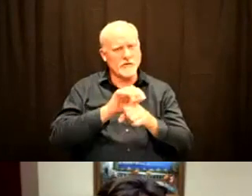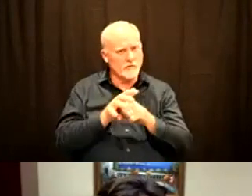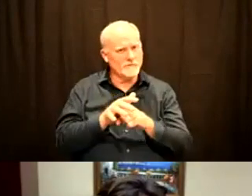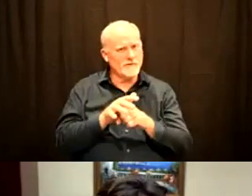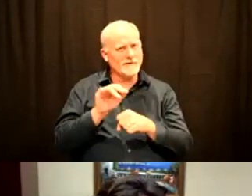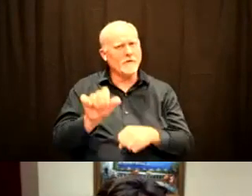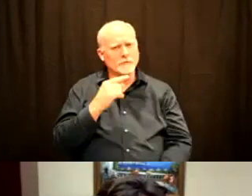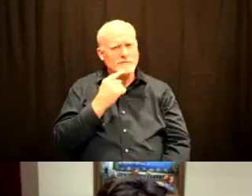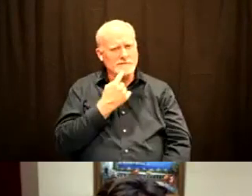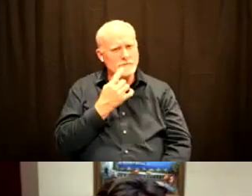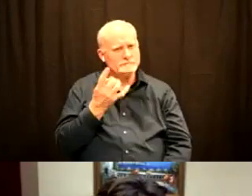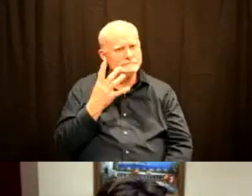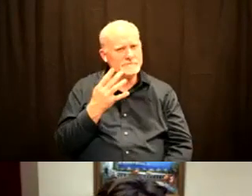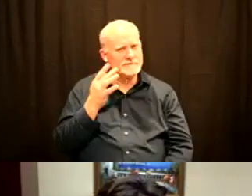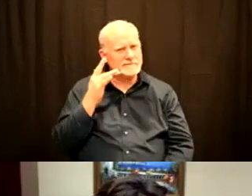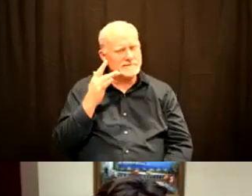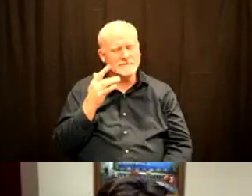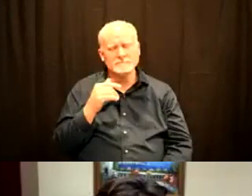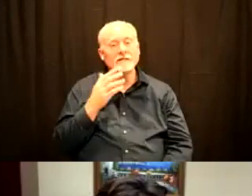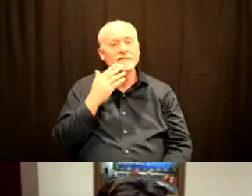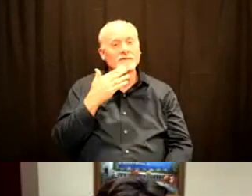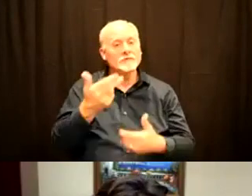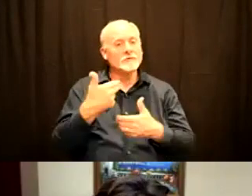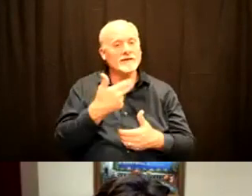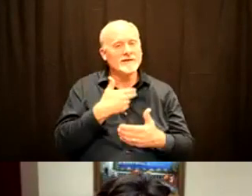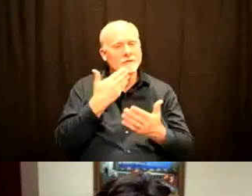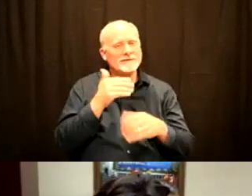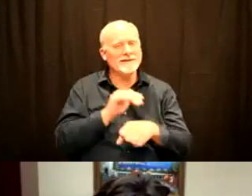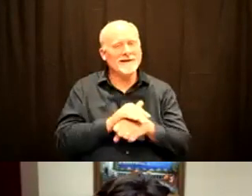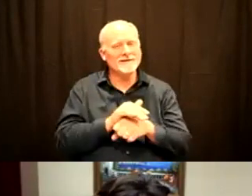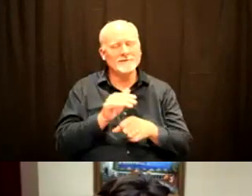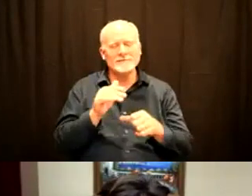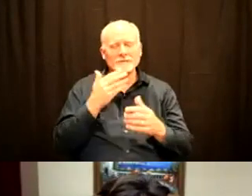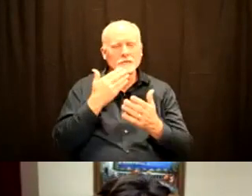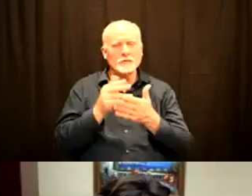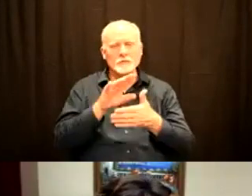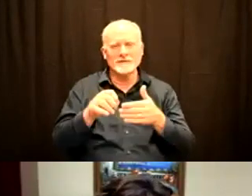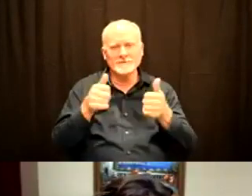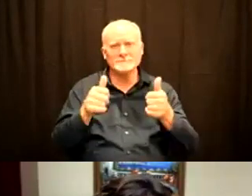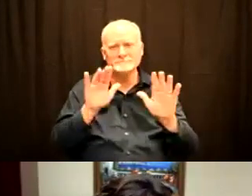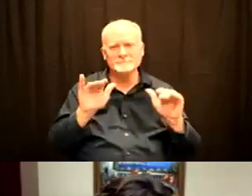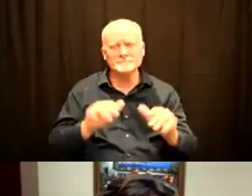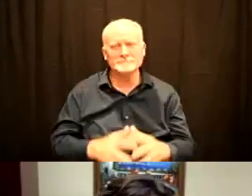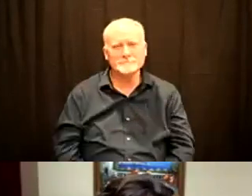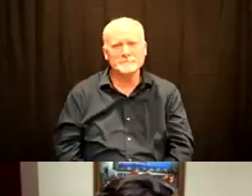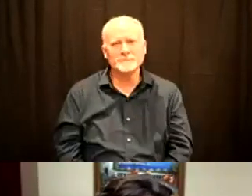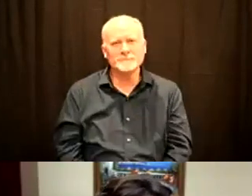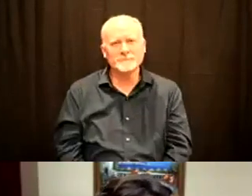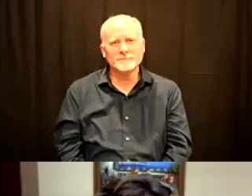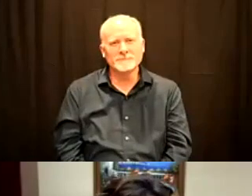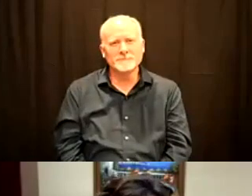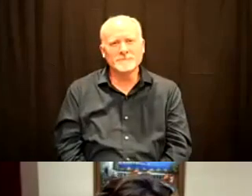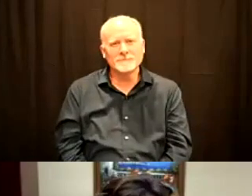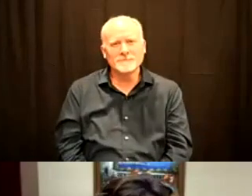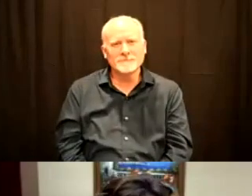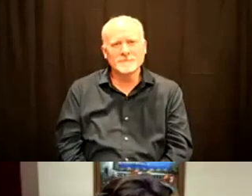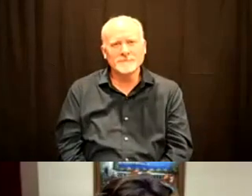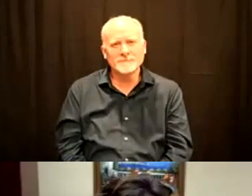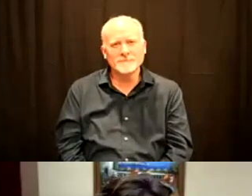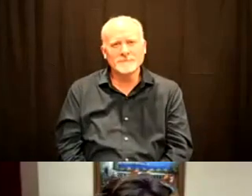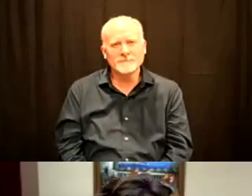so thanks for joining us and have a good night and i hope you have a good weekend thank you